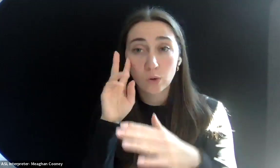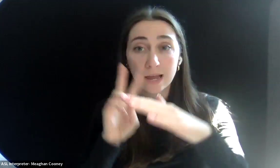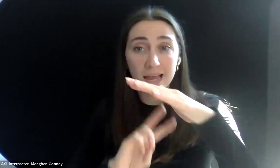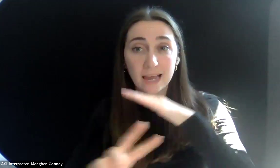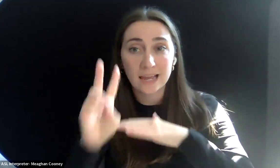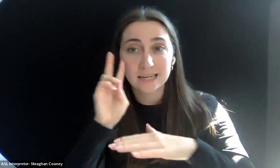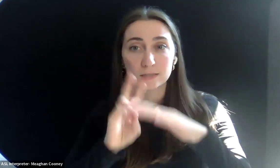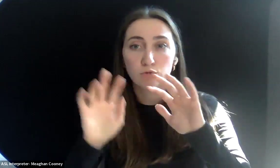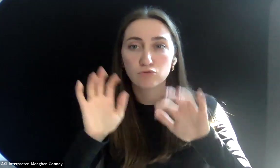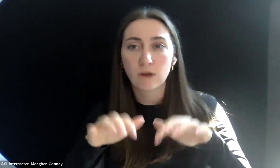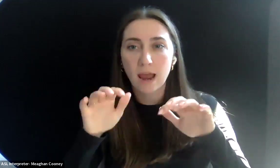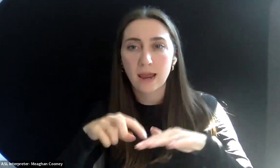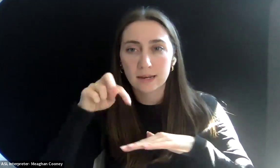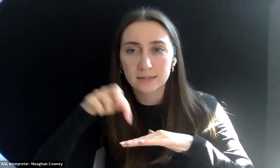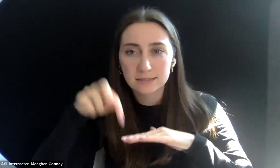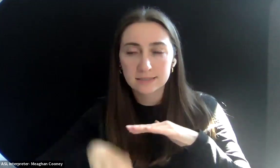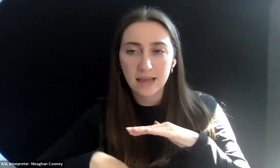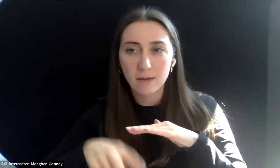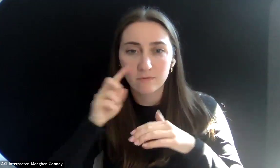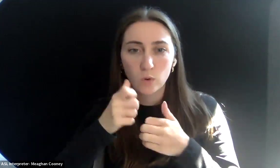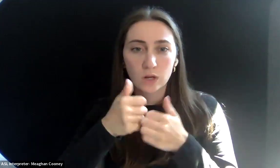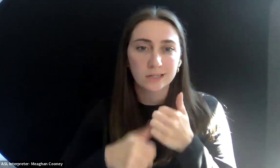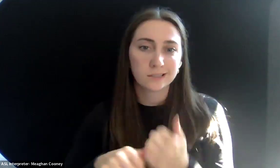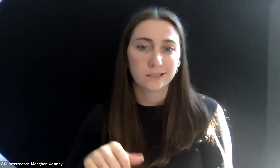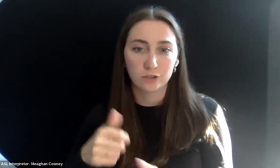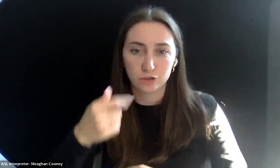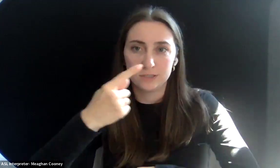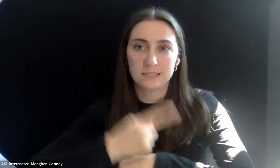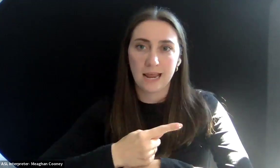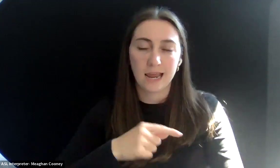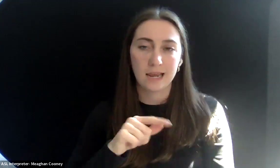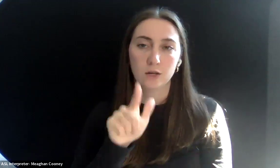on a 24 hour basis associated with future storm events.